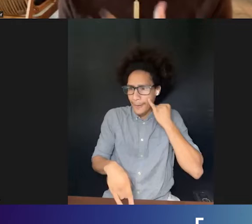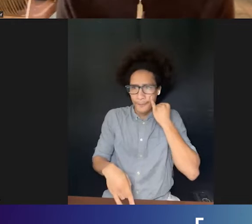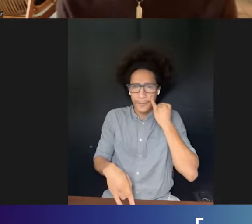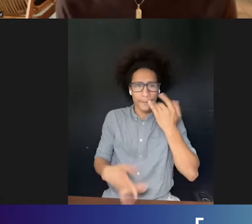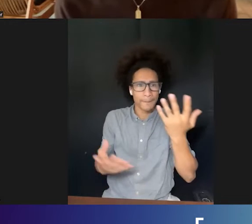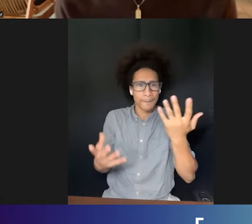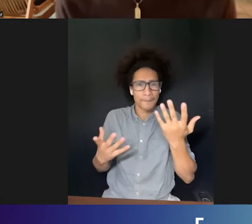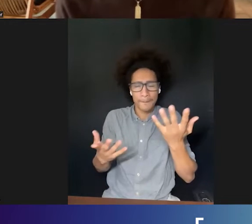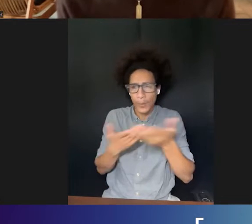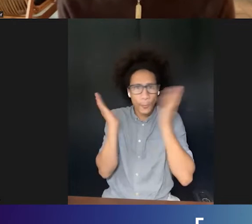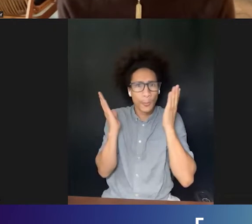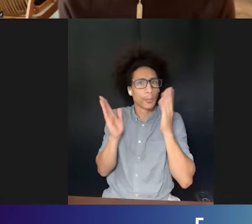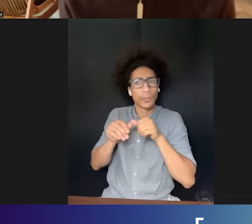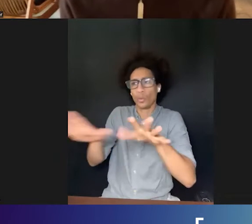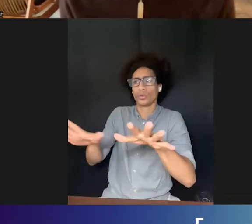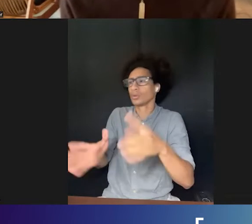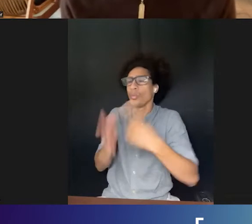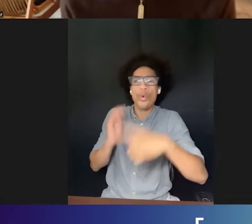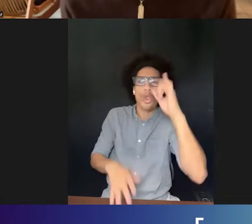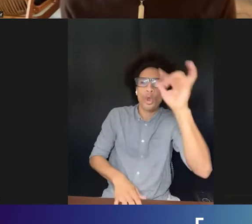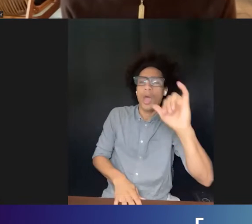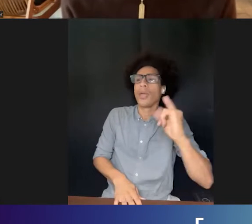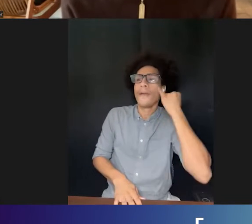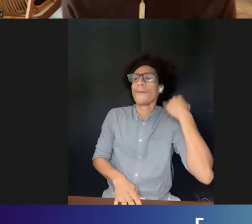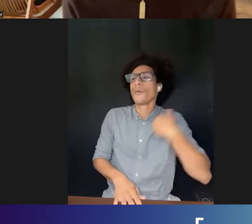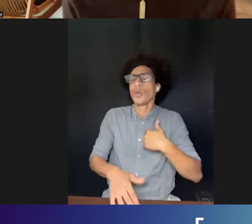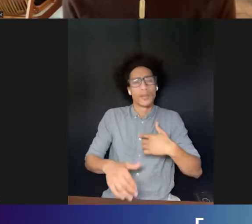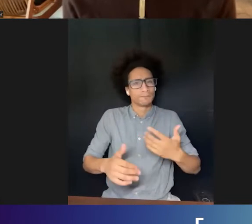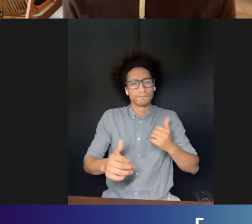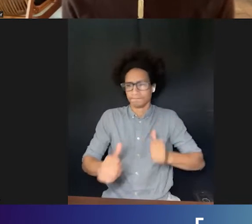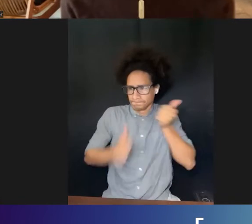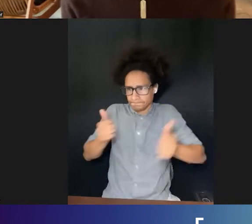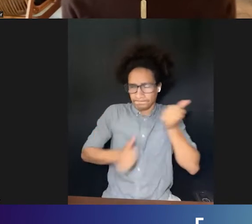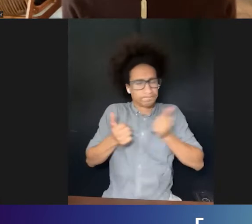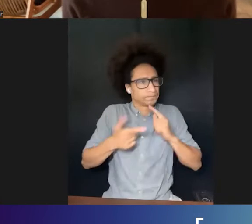what does that look like to do the work of of making sure this gets seen ourselves? I think that, you know,